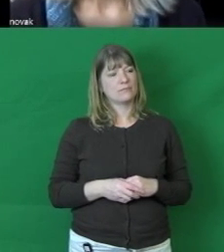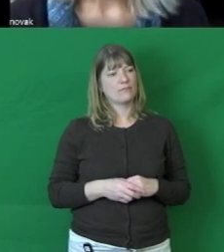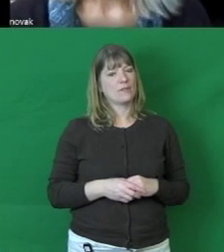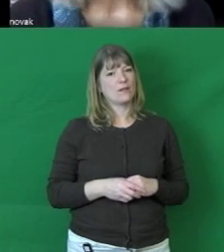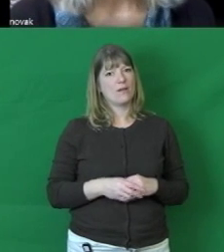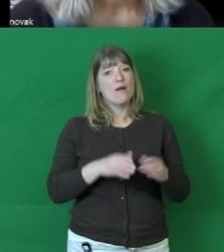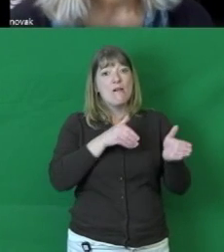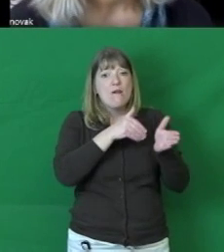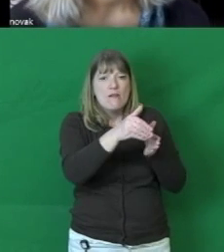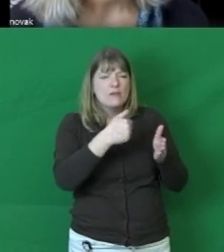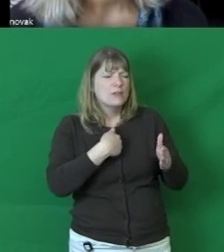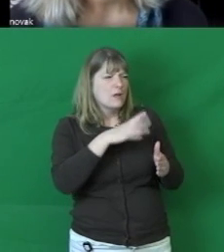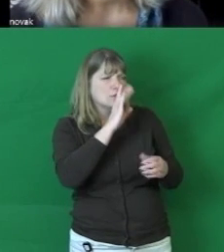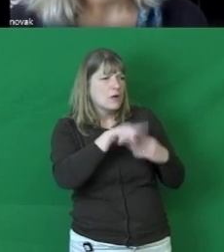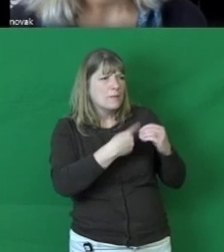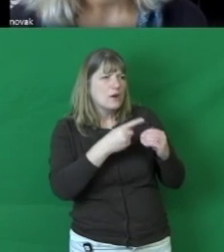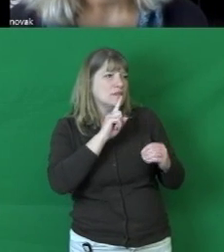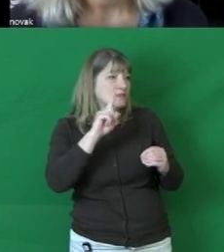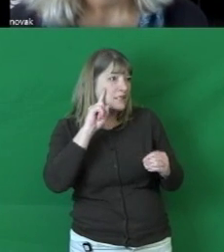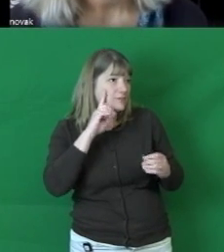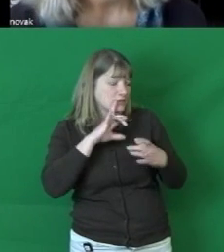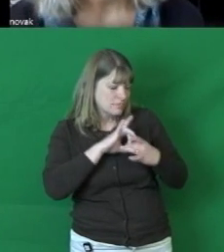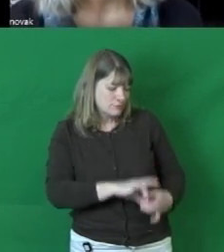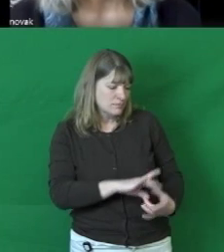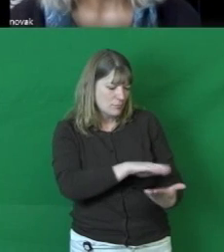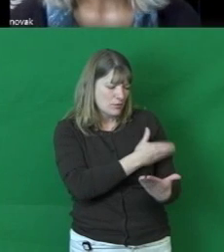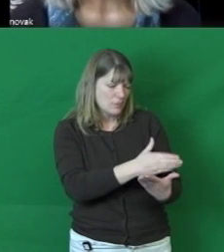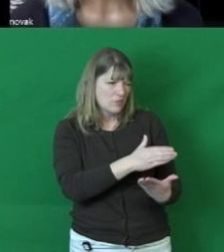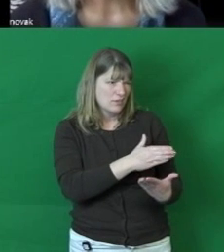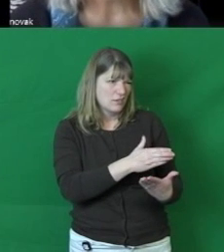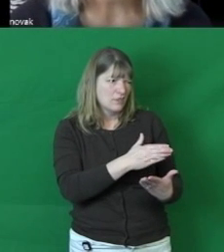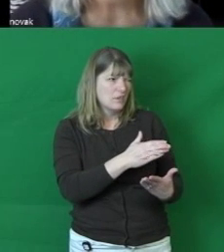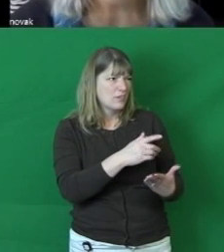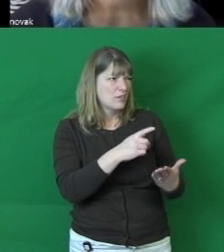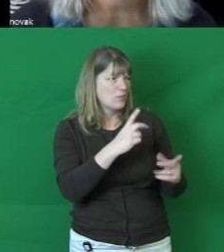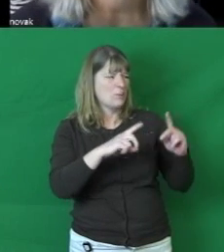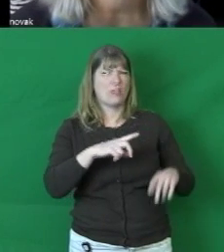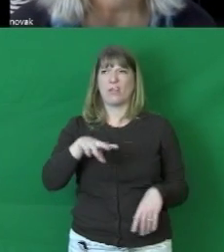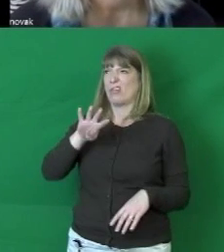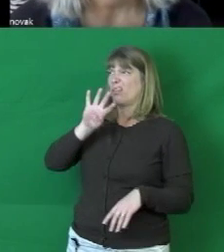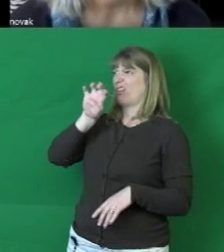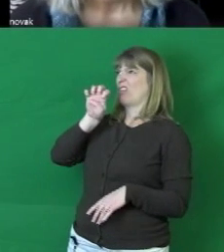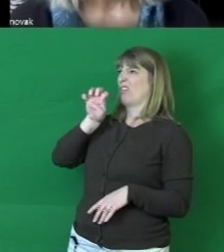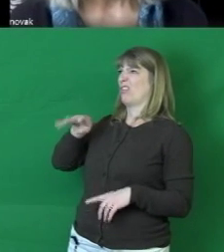Oftentimes, when I talk about Deafness and music, I sometimes get a quizzical response.